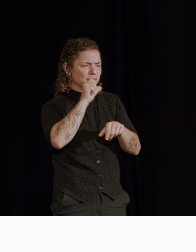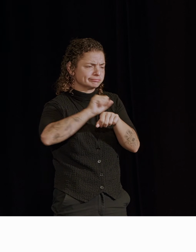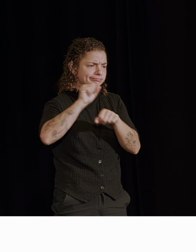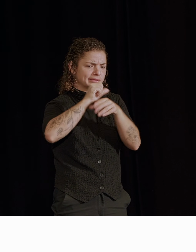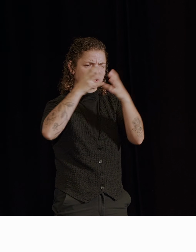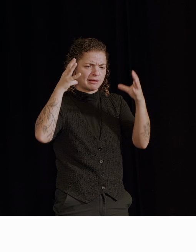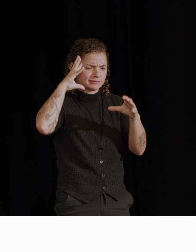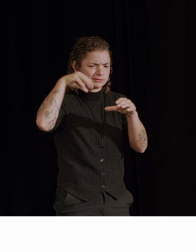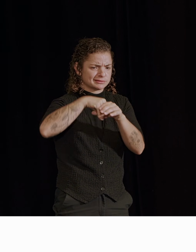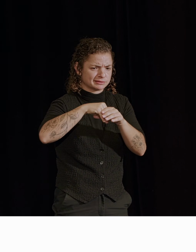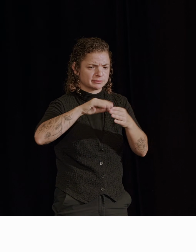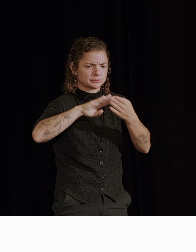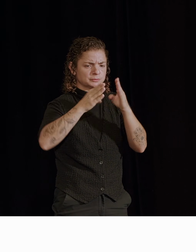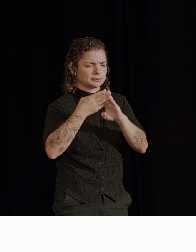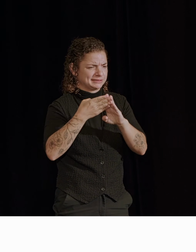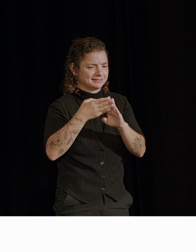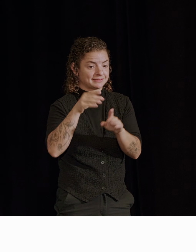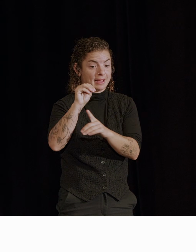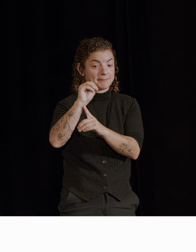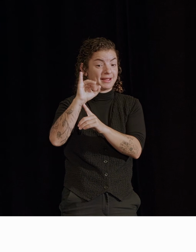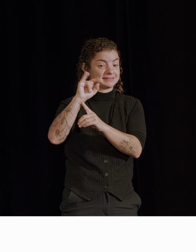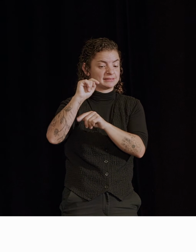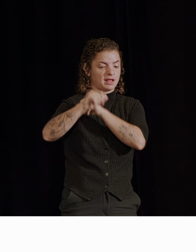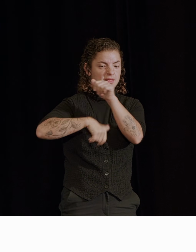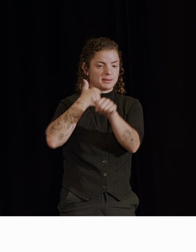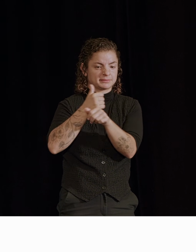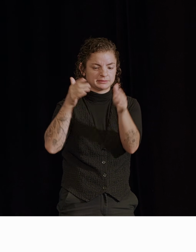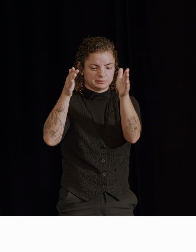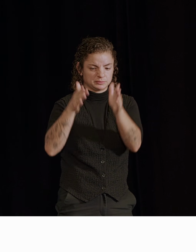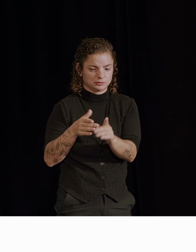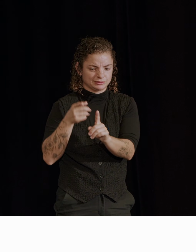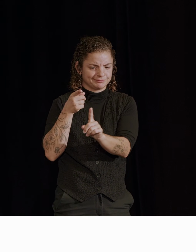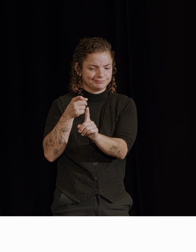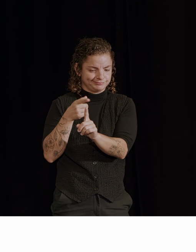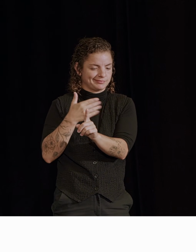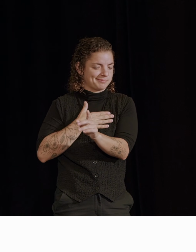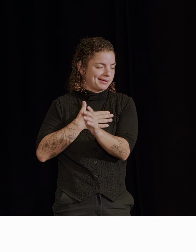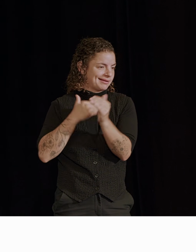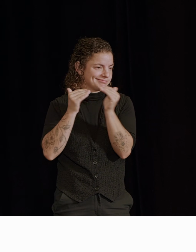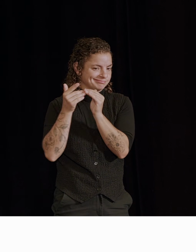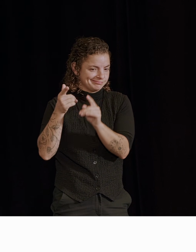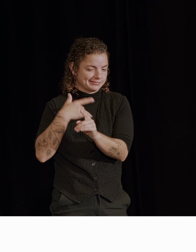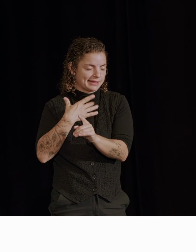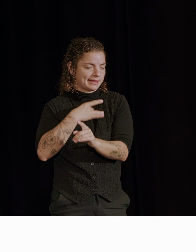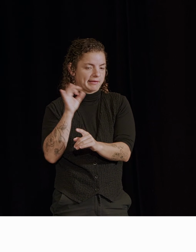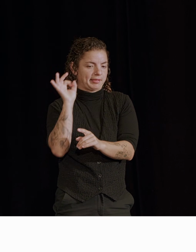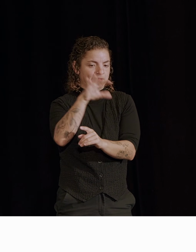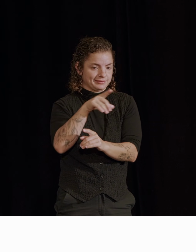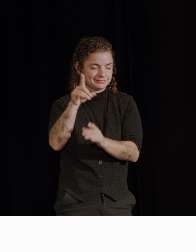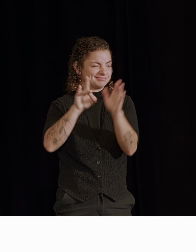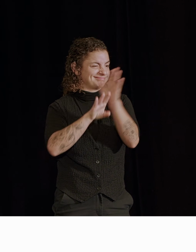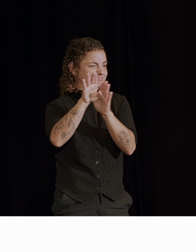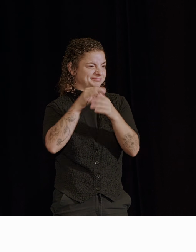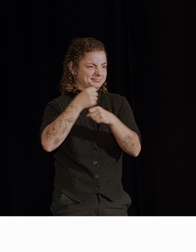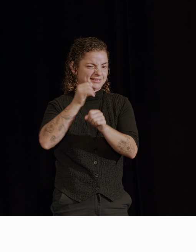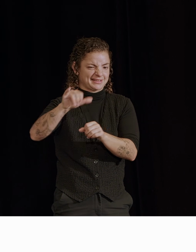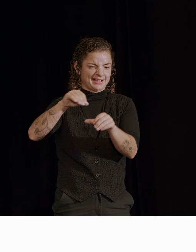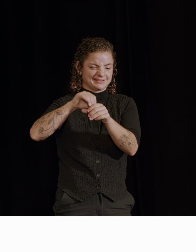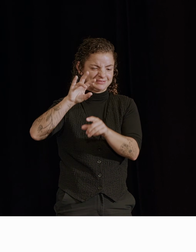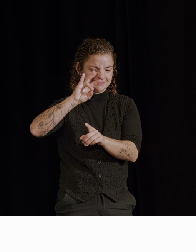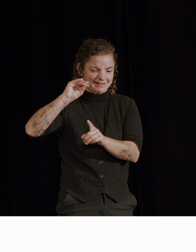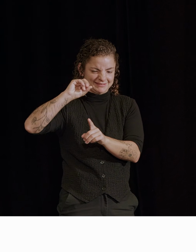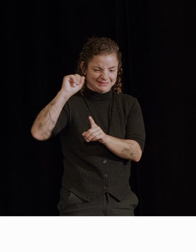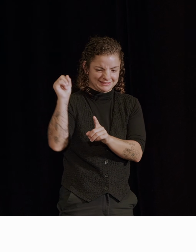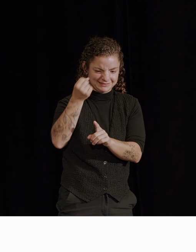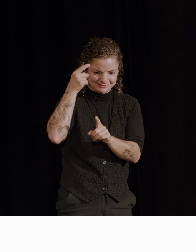And it was built in the 70s with the purpose of reading books out loud for people who are blind.